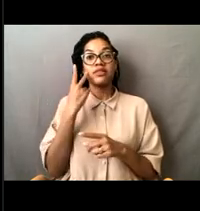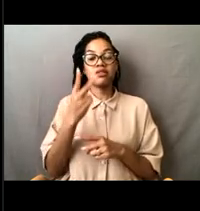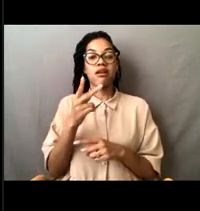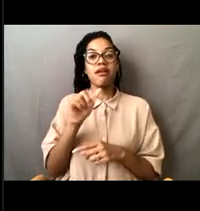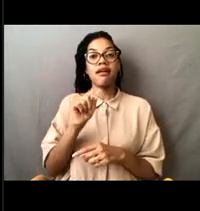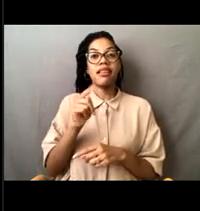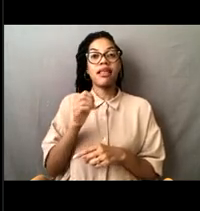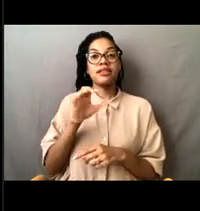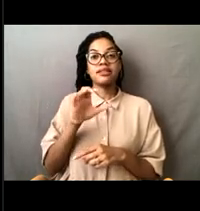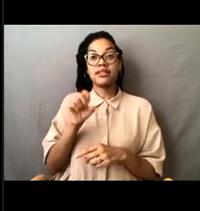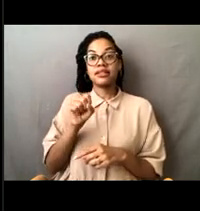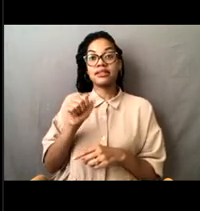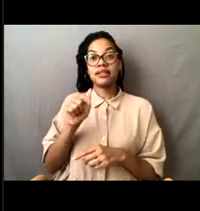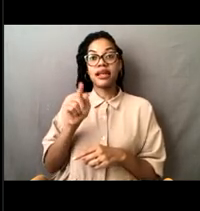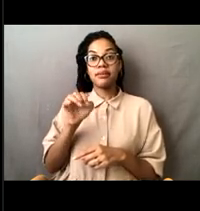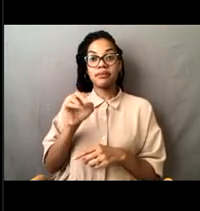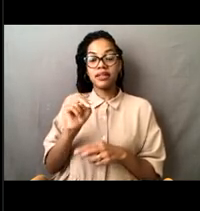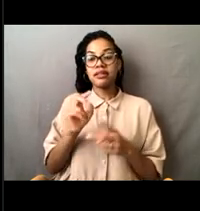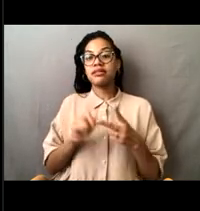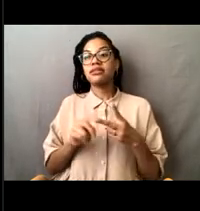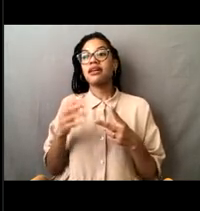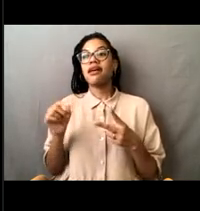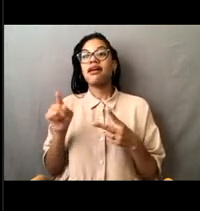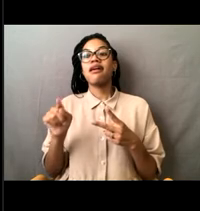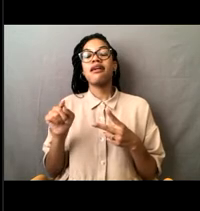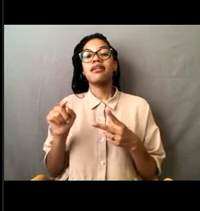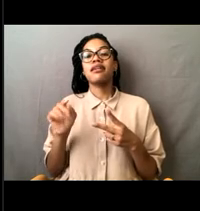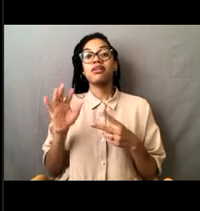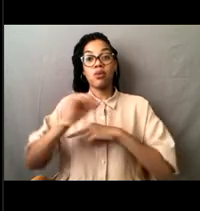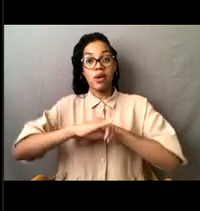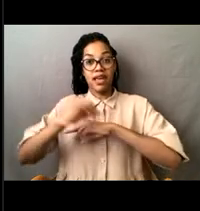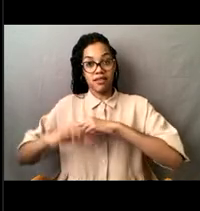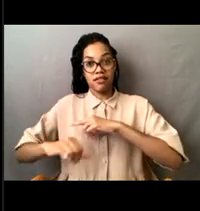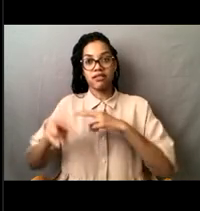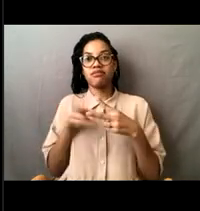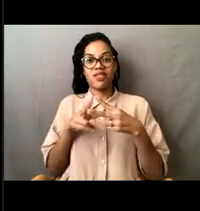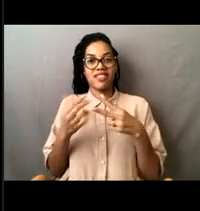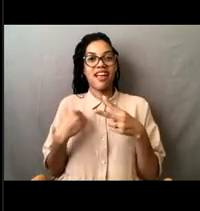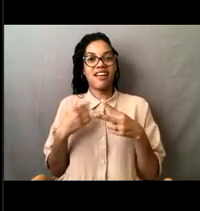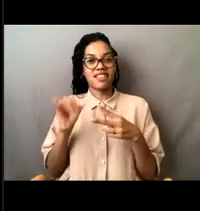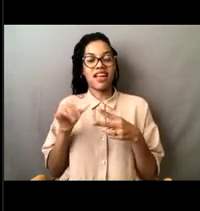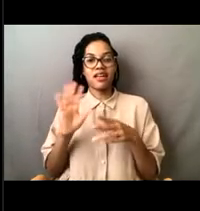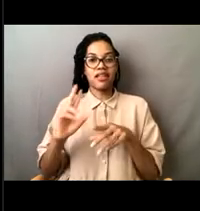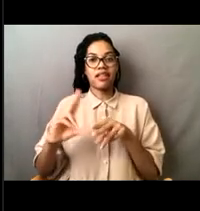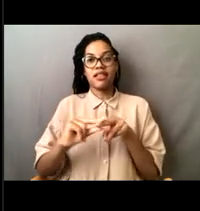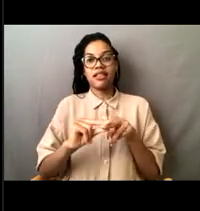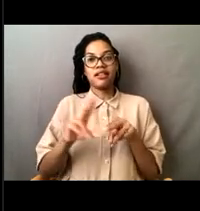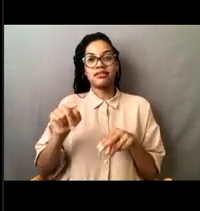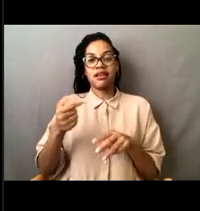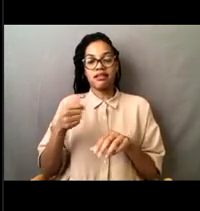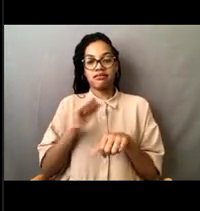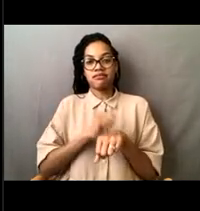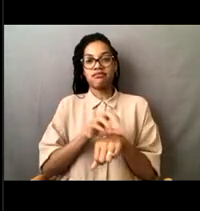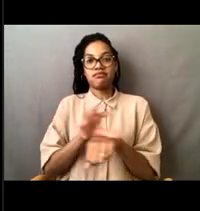So it's another nice connection to other ones. So questions that have come in, one question was you mentioned the ROV,